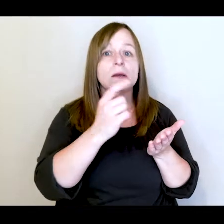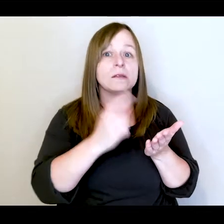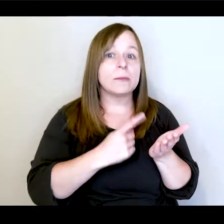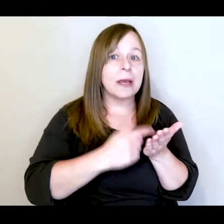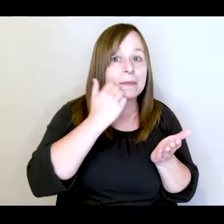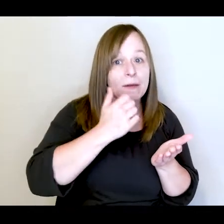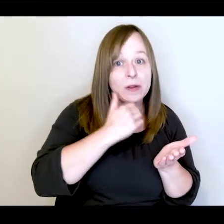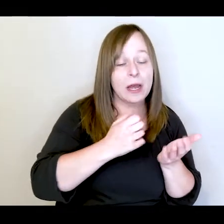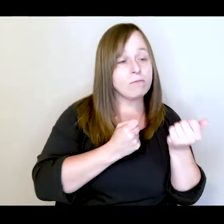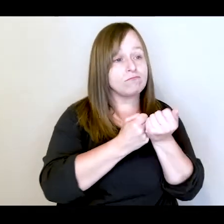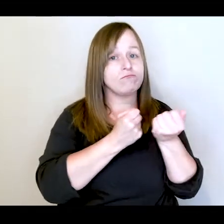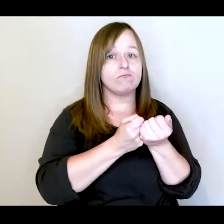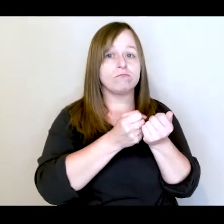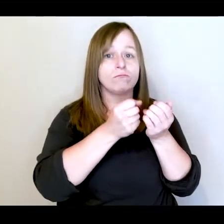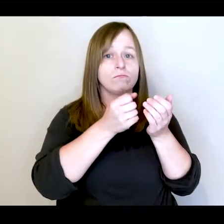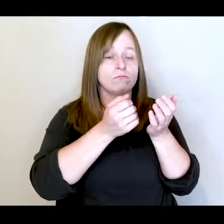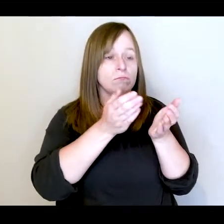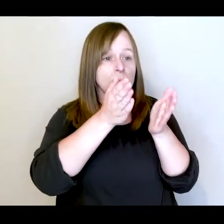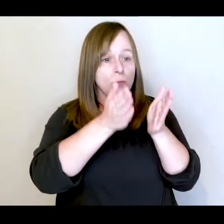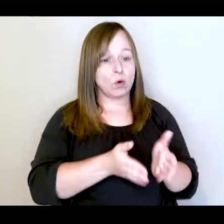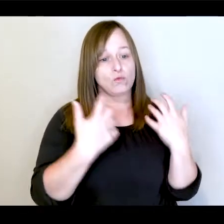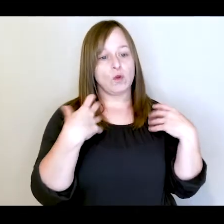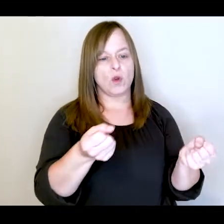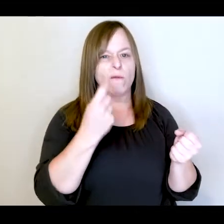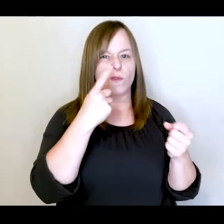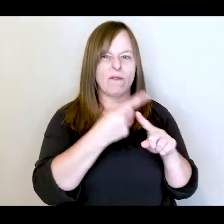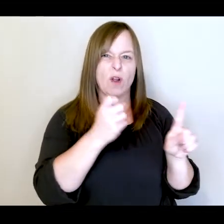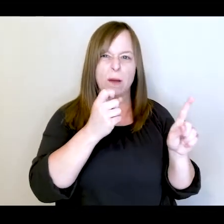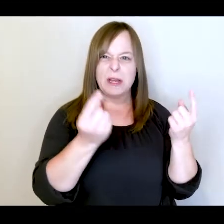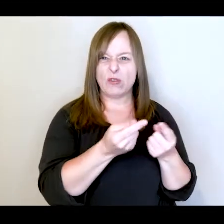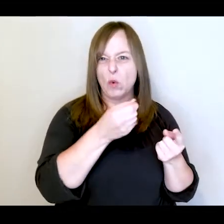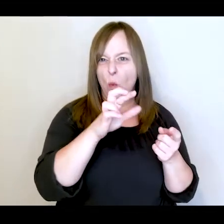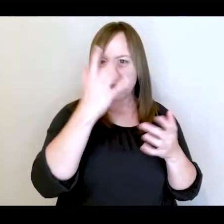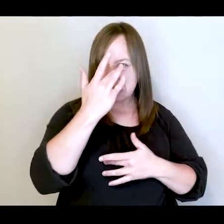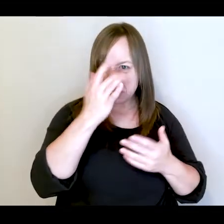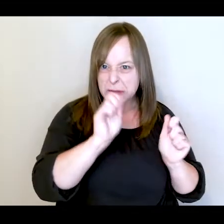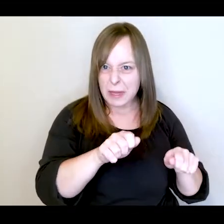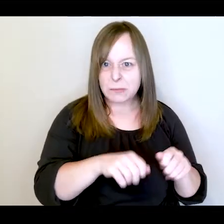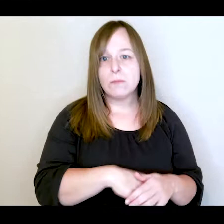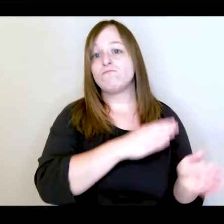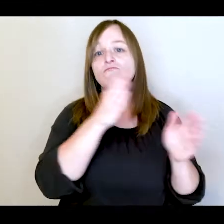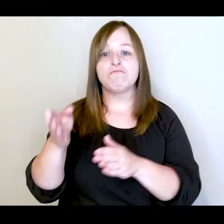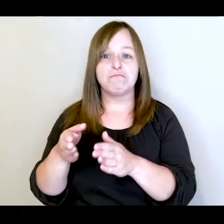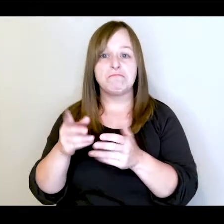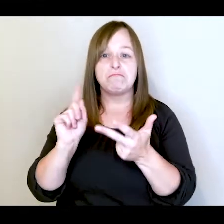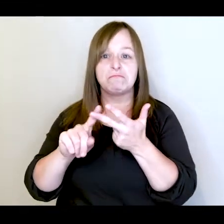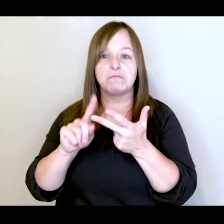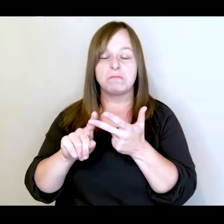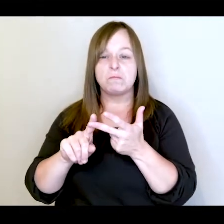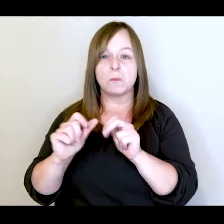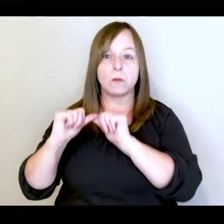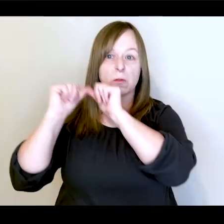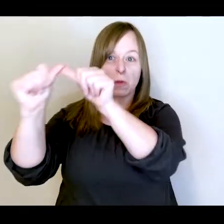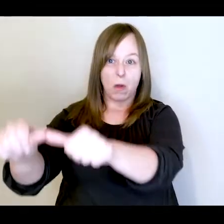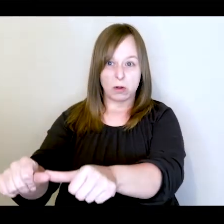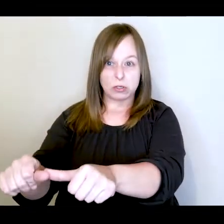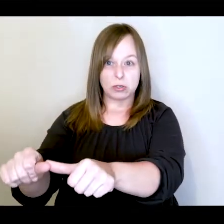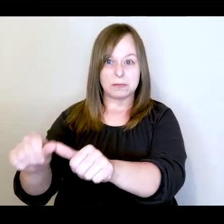to assist a person to recover from an injury or illness. The final kind is long term care.